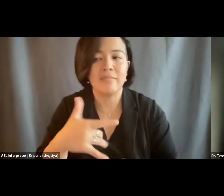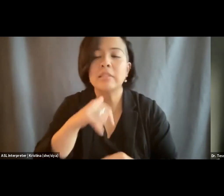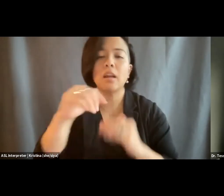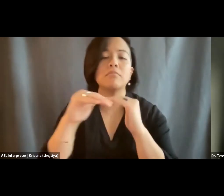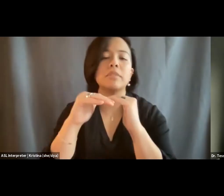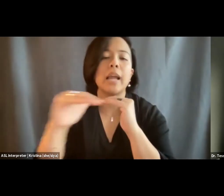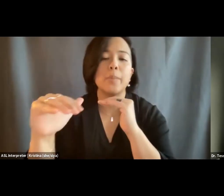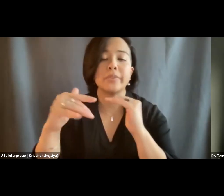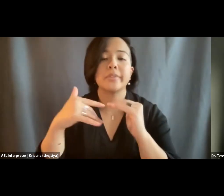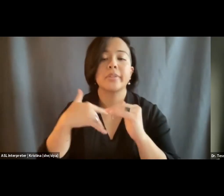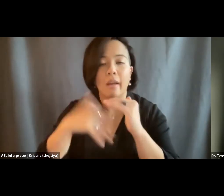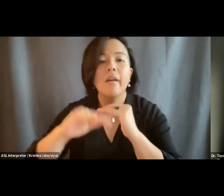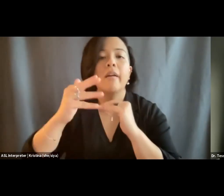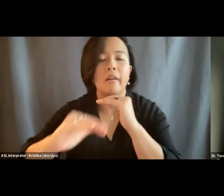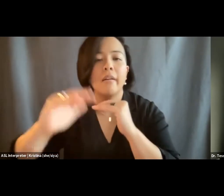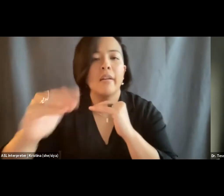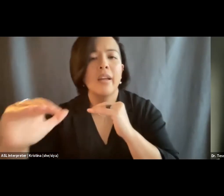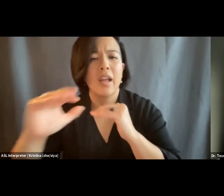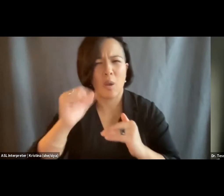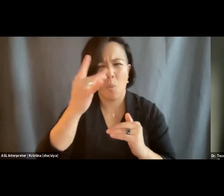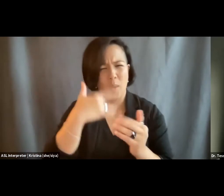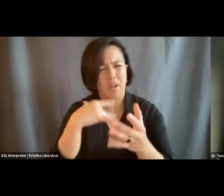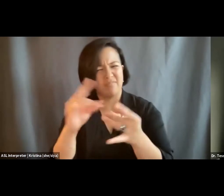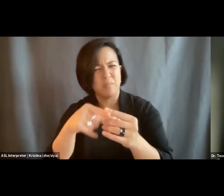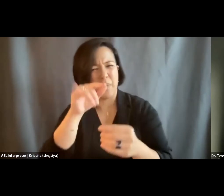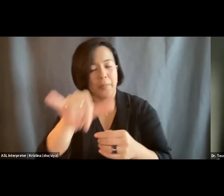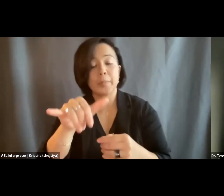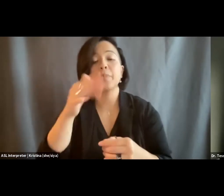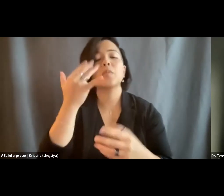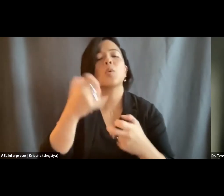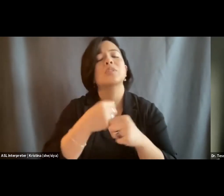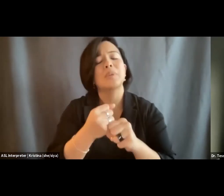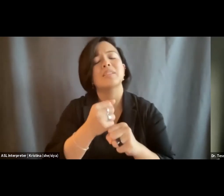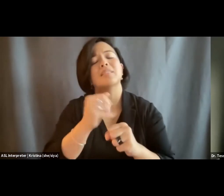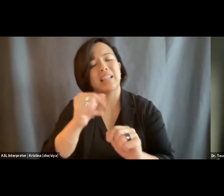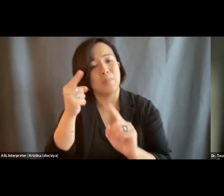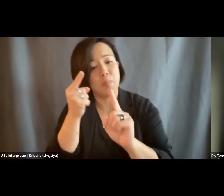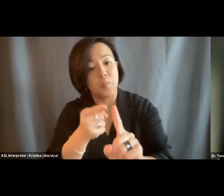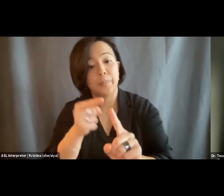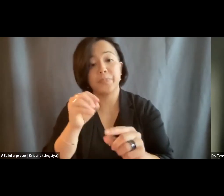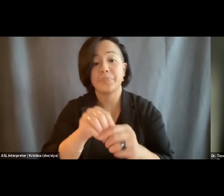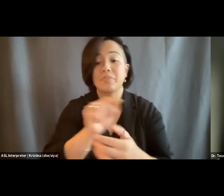And why do I get into all of that? It's to make the point that in these types of problems,